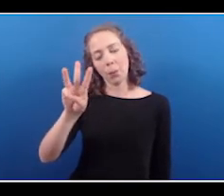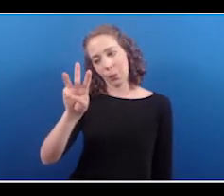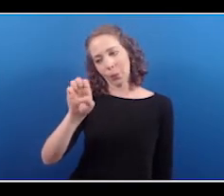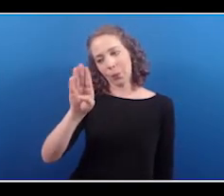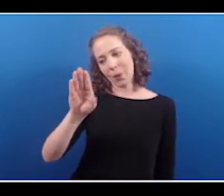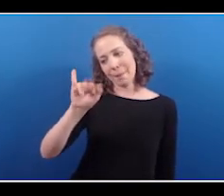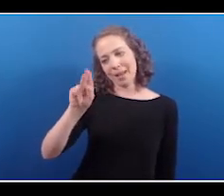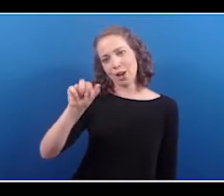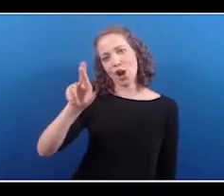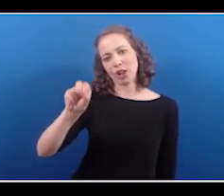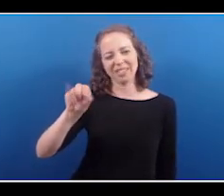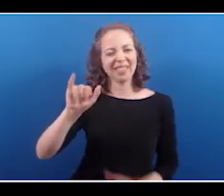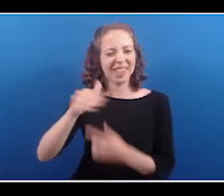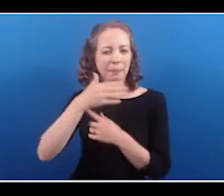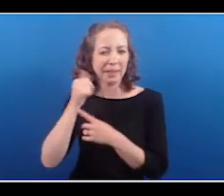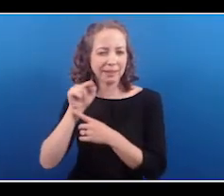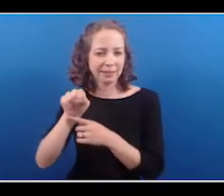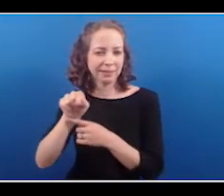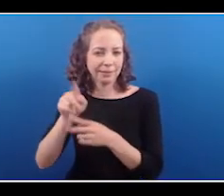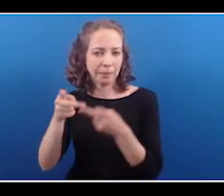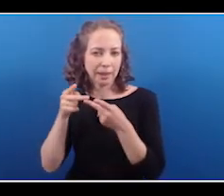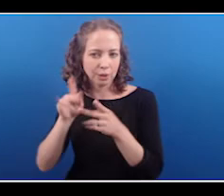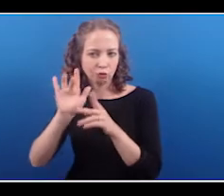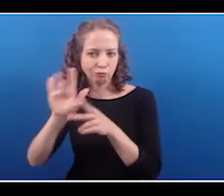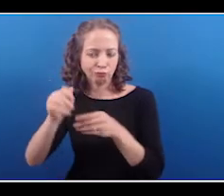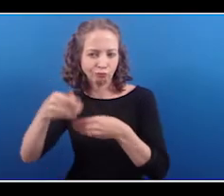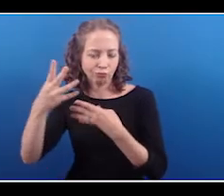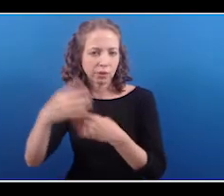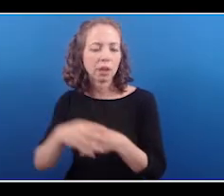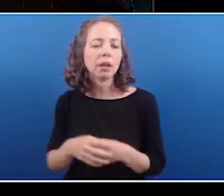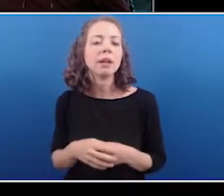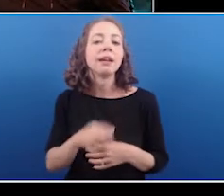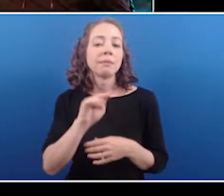Megan had also talked about some resources for mental health and wellbeing.